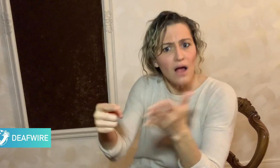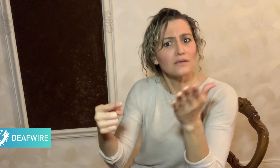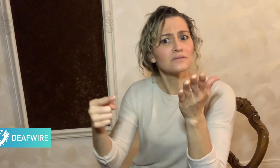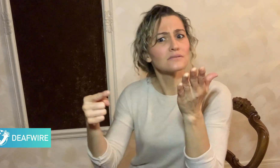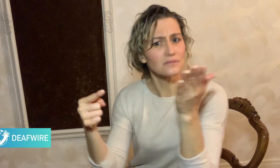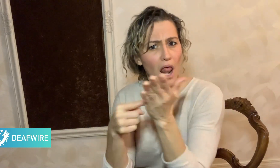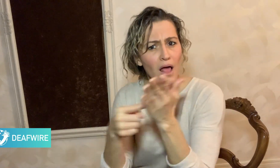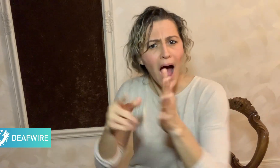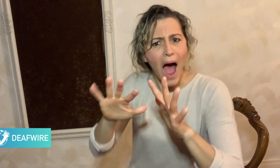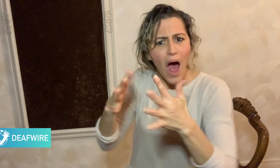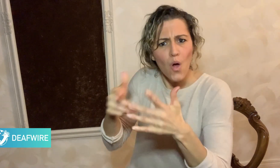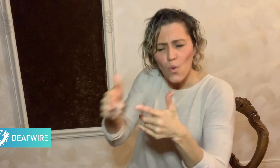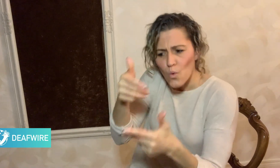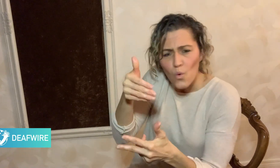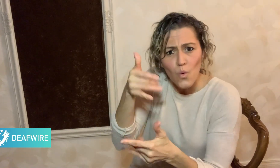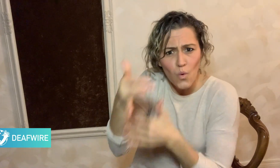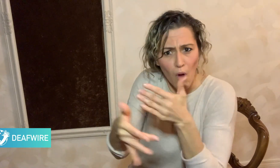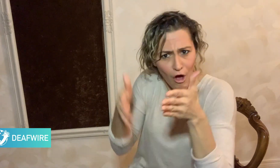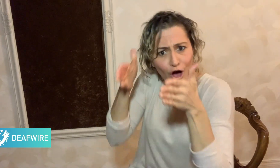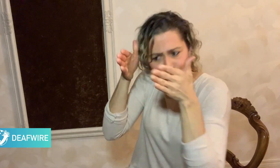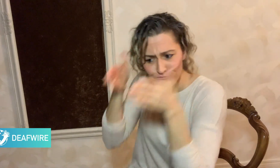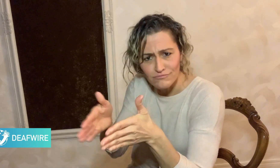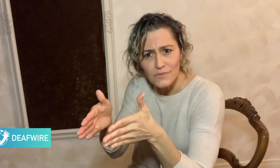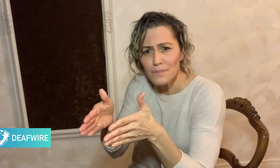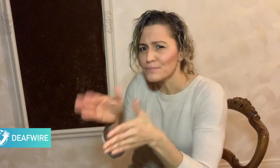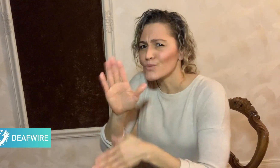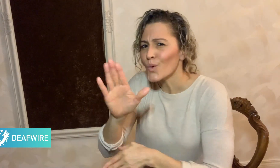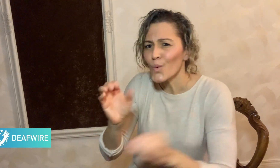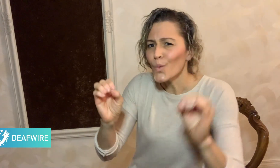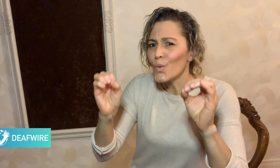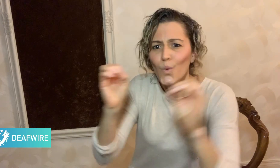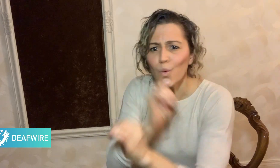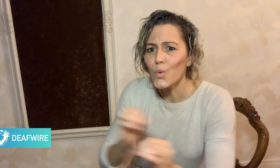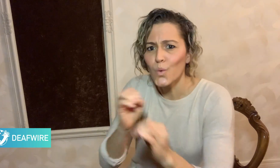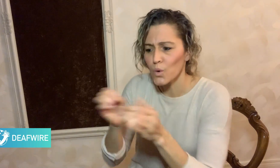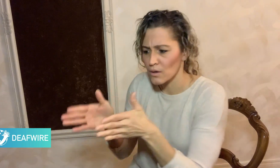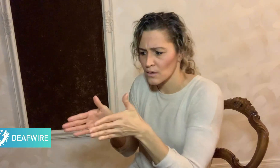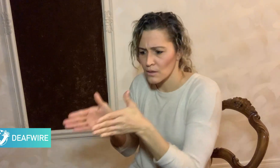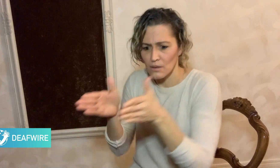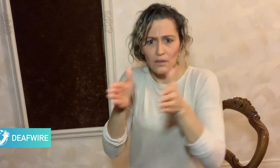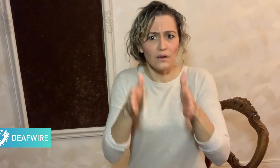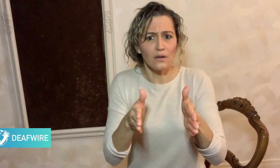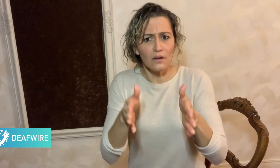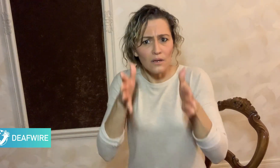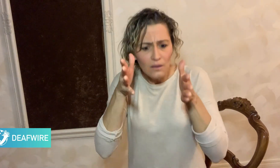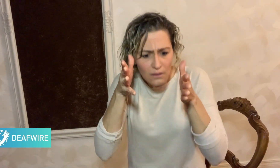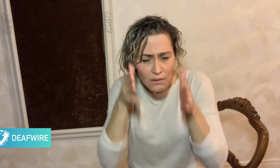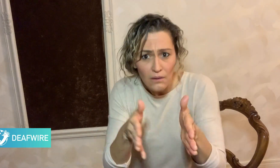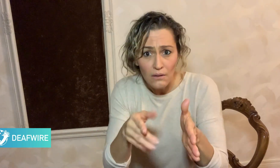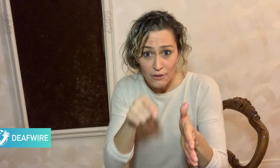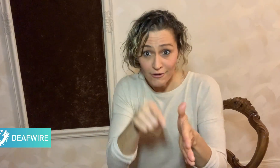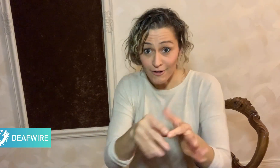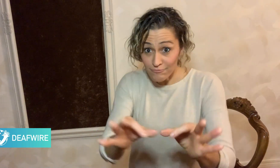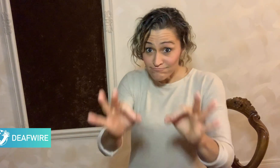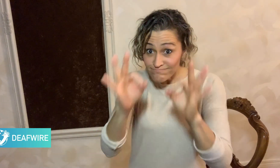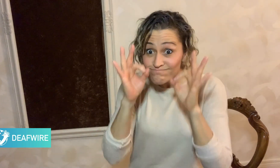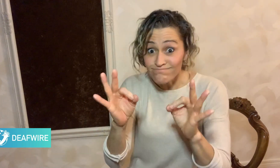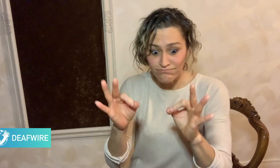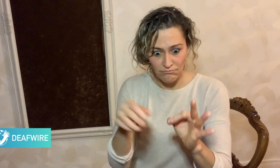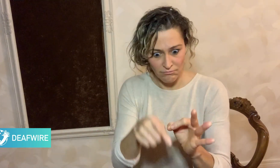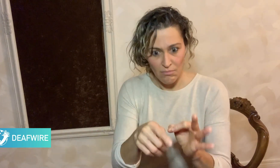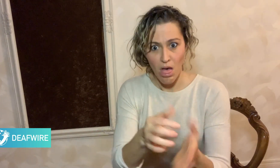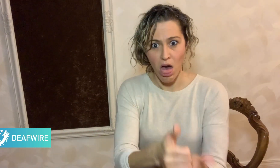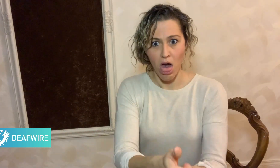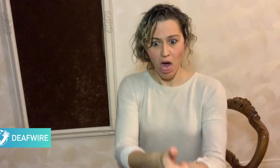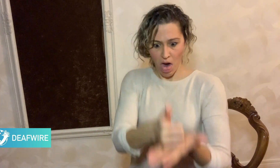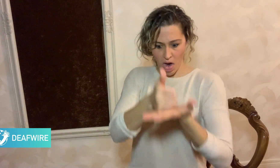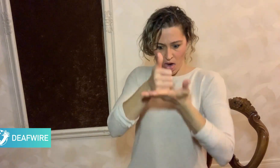but this is based on how the technology operates and not whether